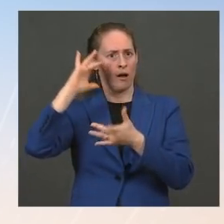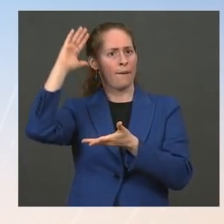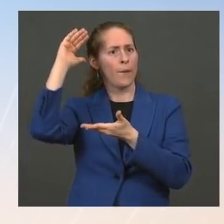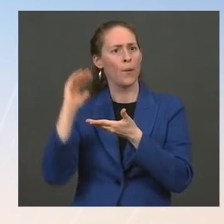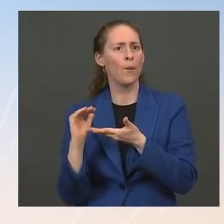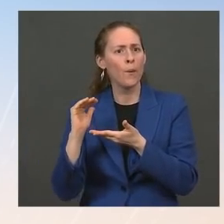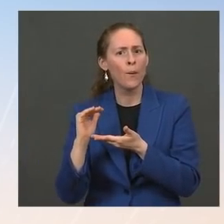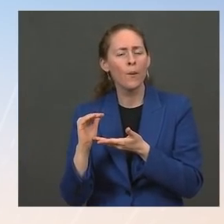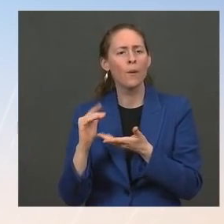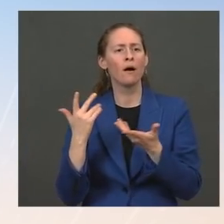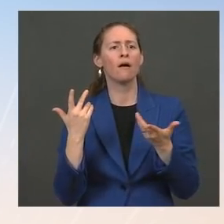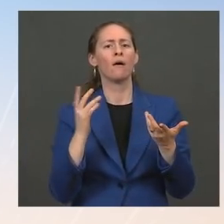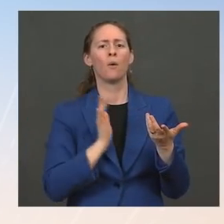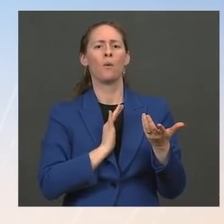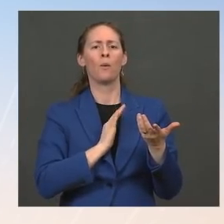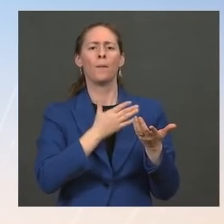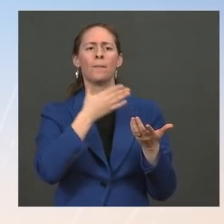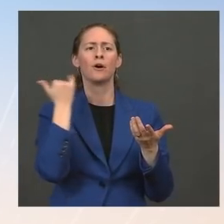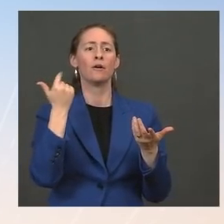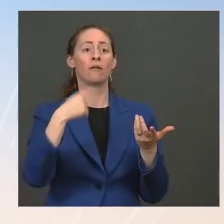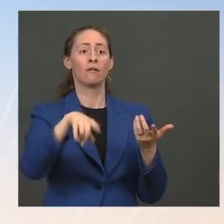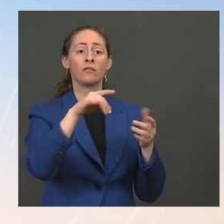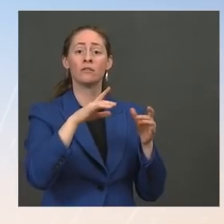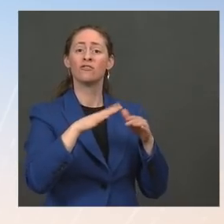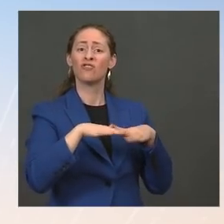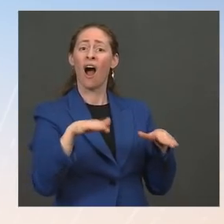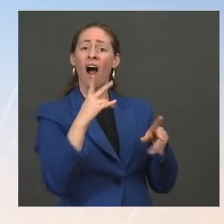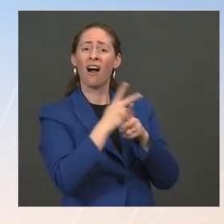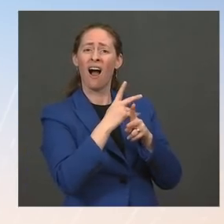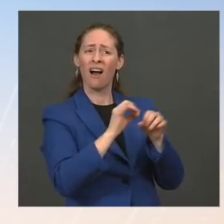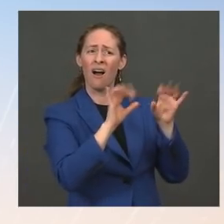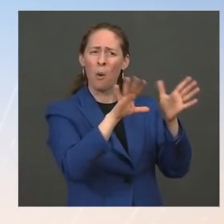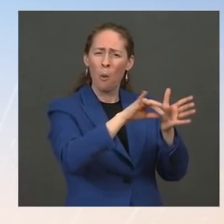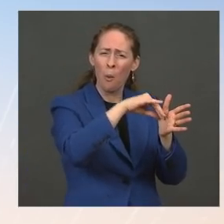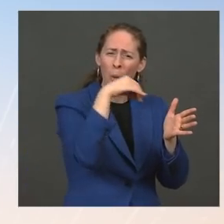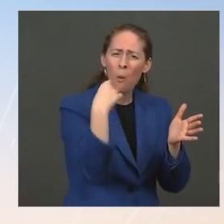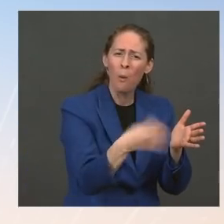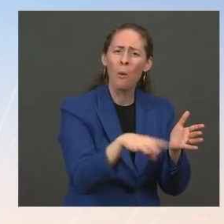and eldercare costs, despite claiming they agree inflation and costs are a problem.